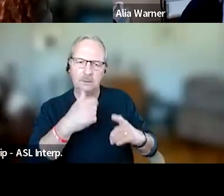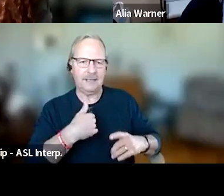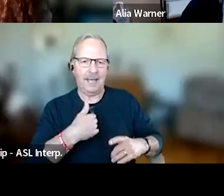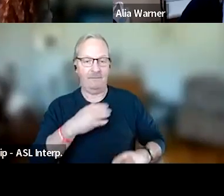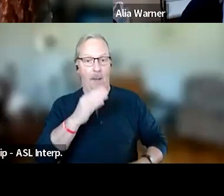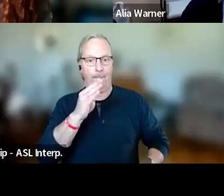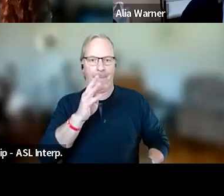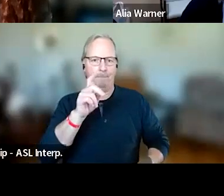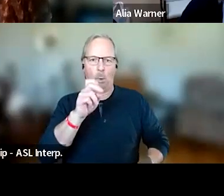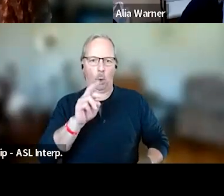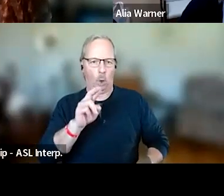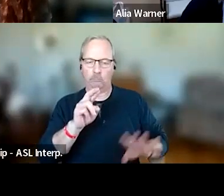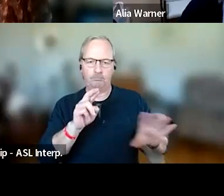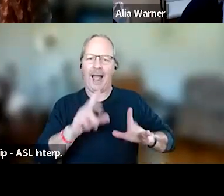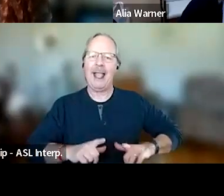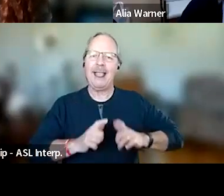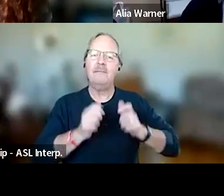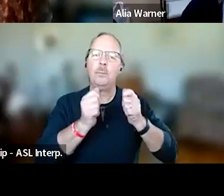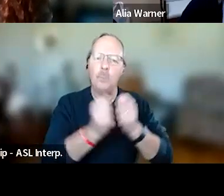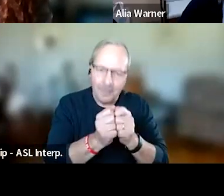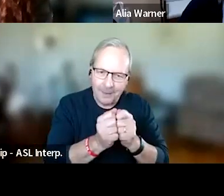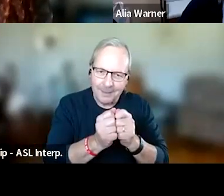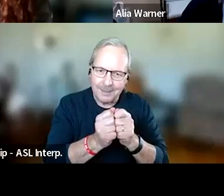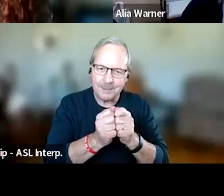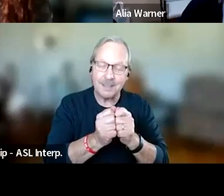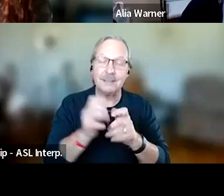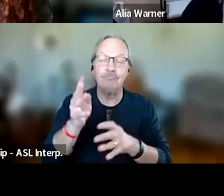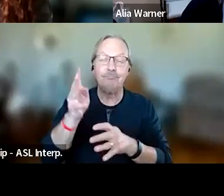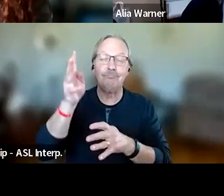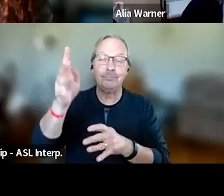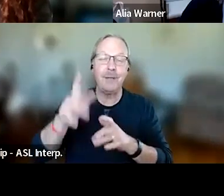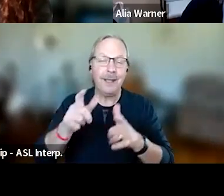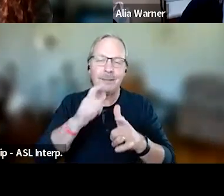because there is that place in life that you can get to to where it doesn't dictate your every day.